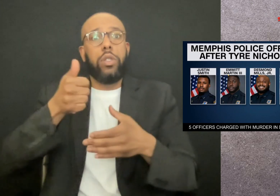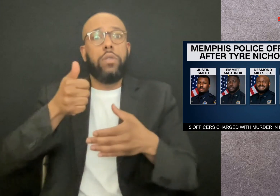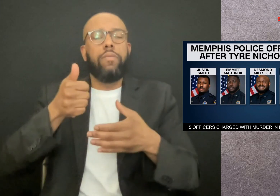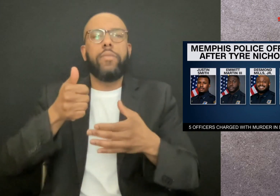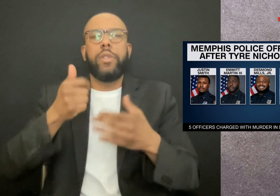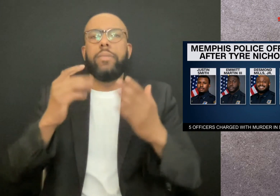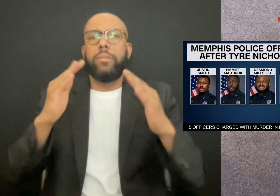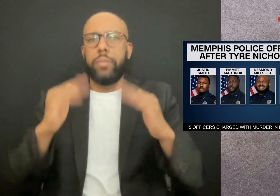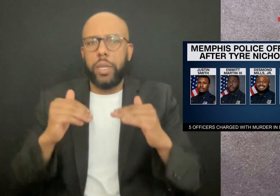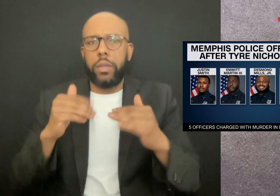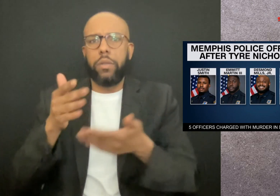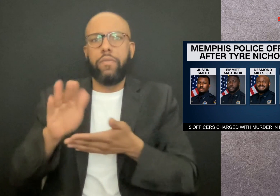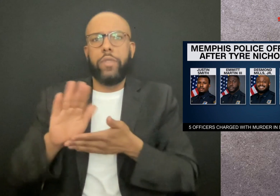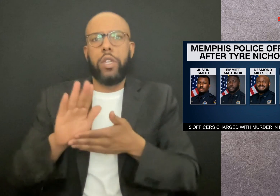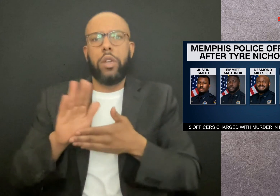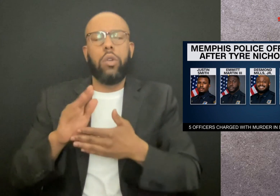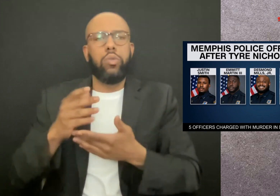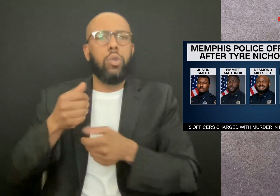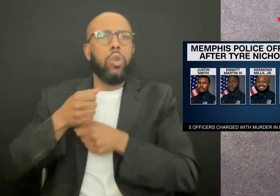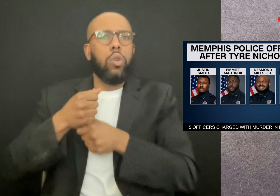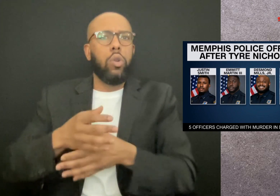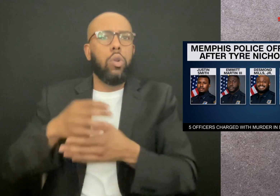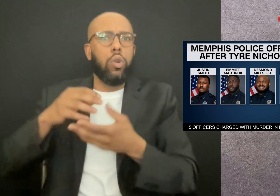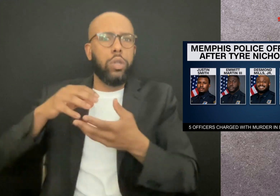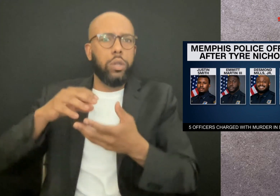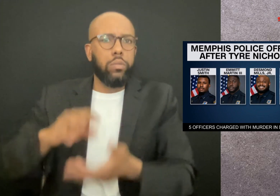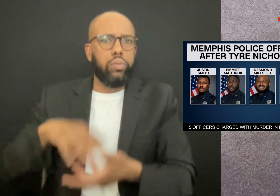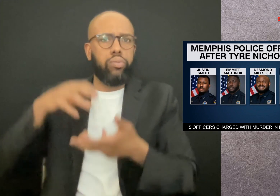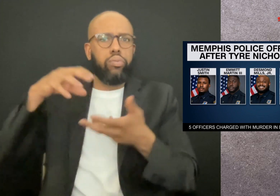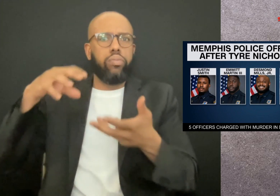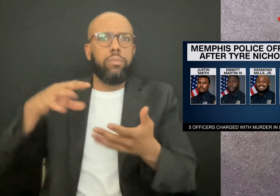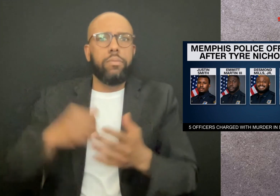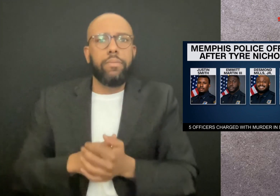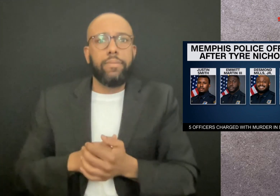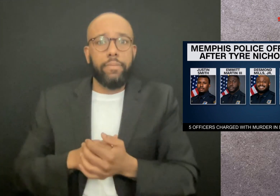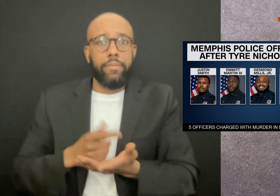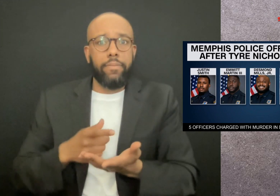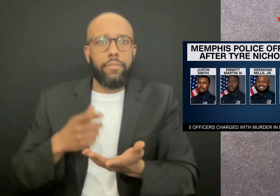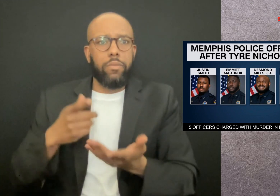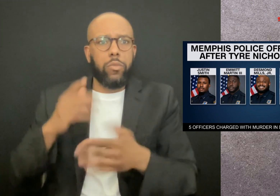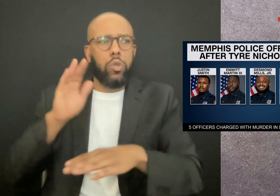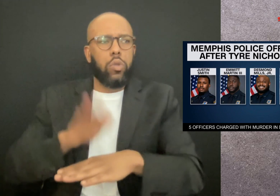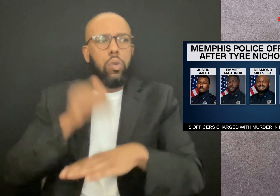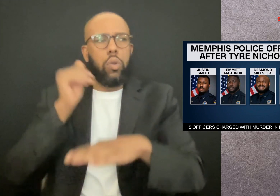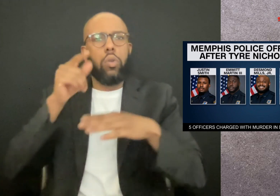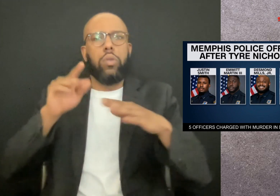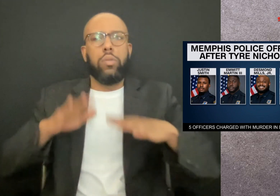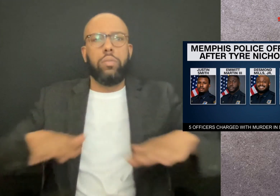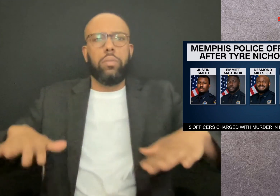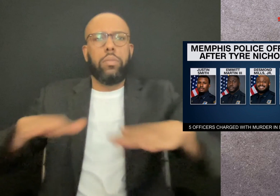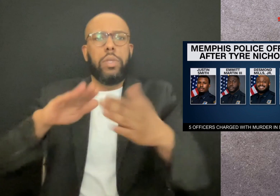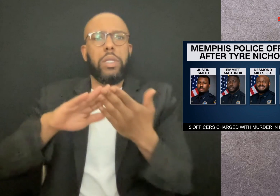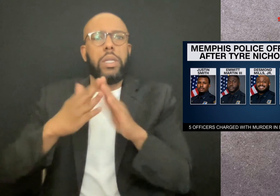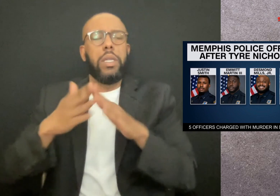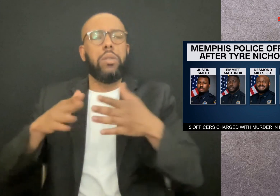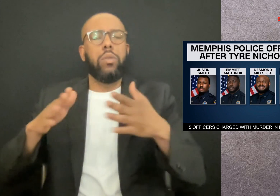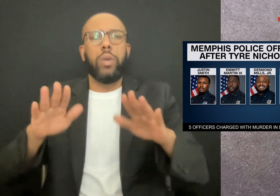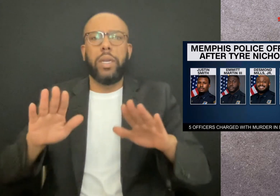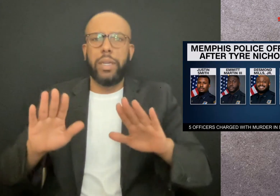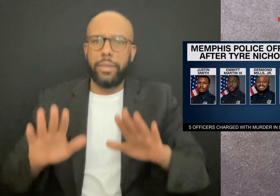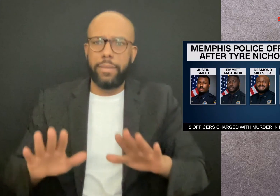the police chief expects the video to cause outrage and is calling for calm in the city